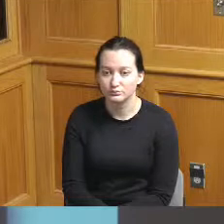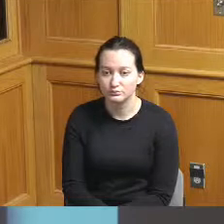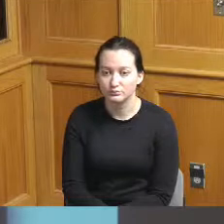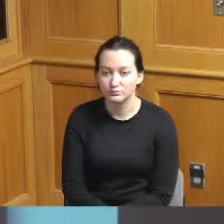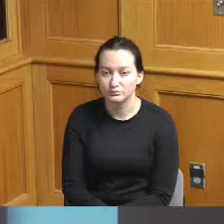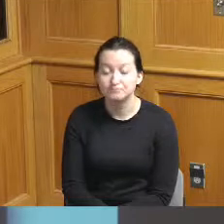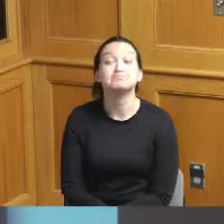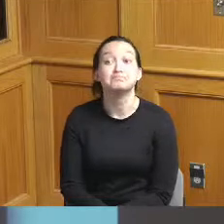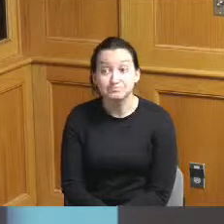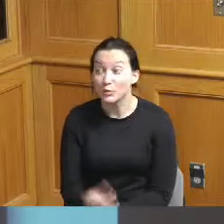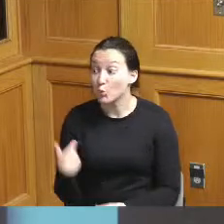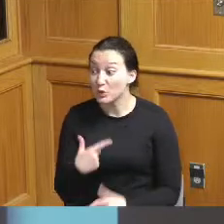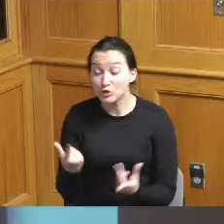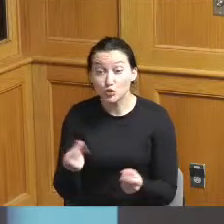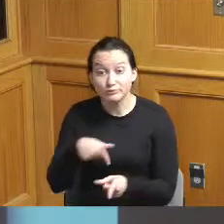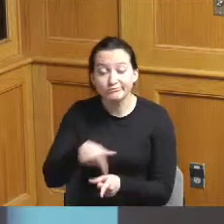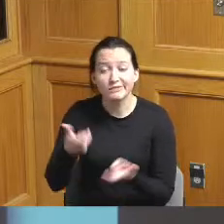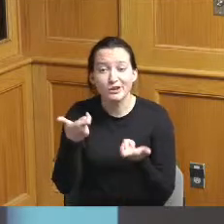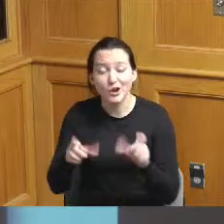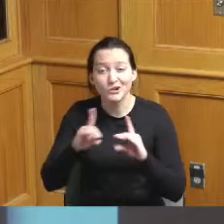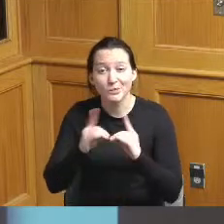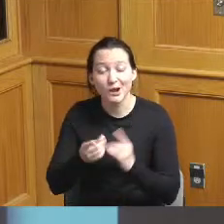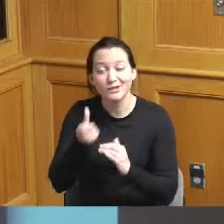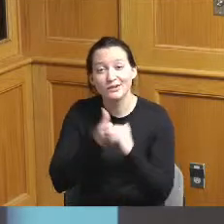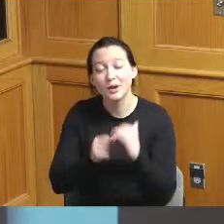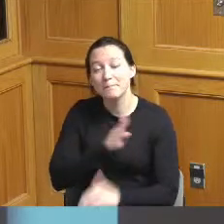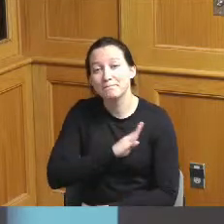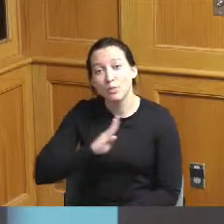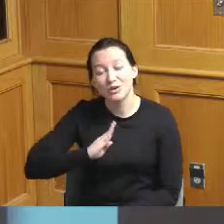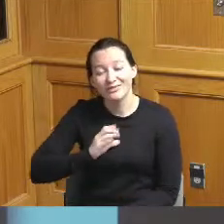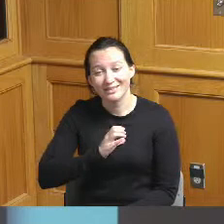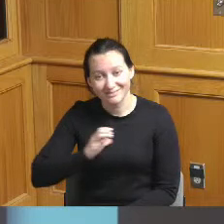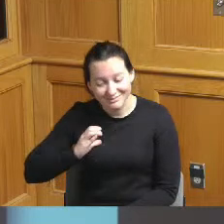okay what we do we're the largest Department under the Board of County Commissioners our